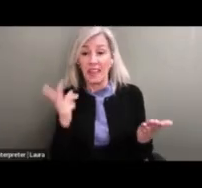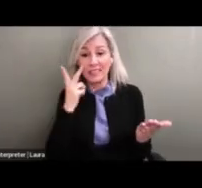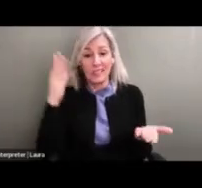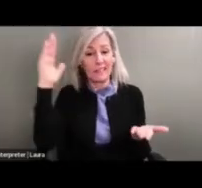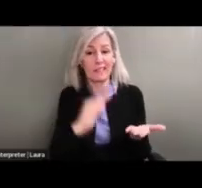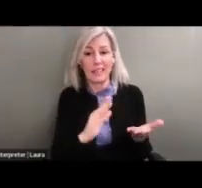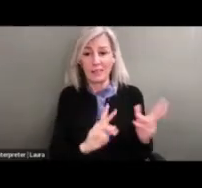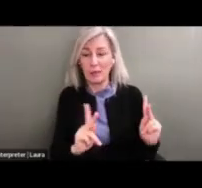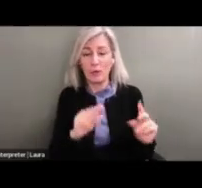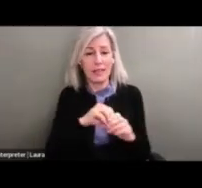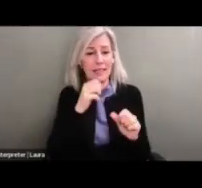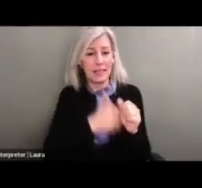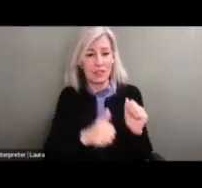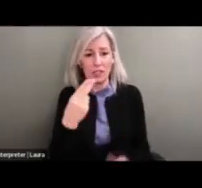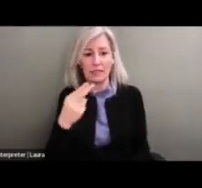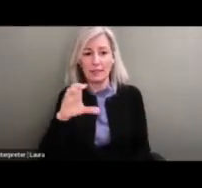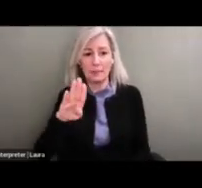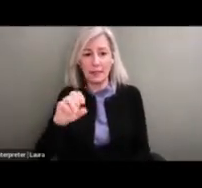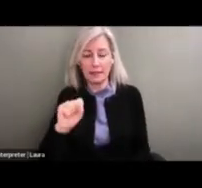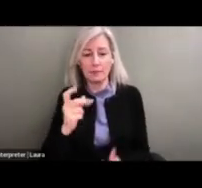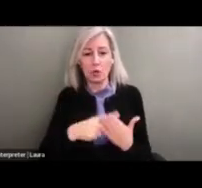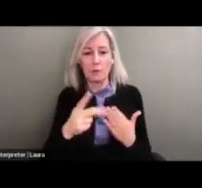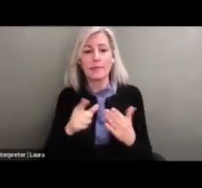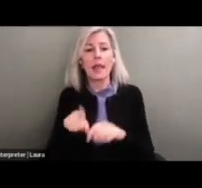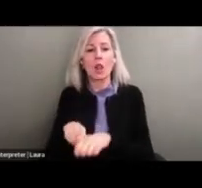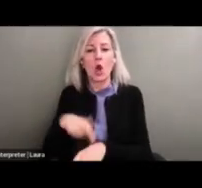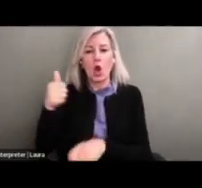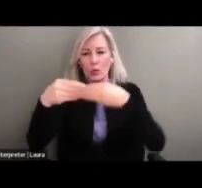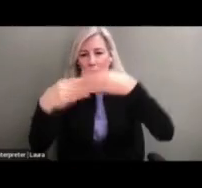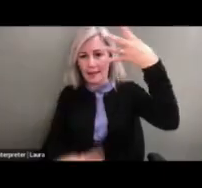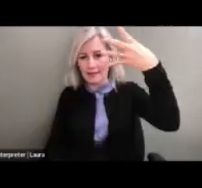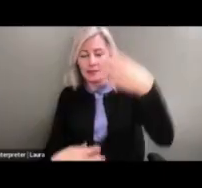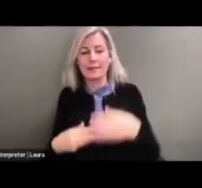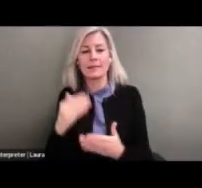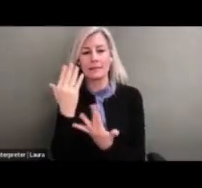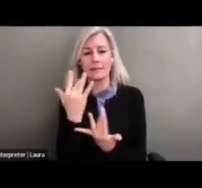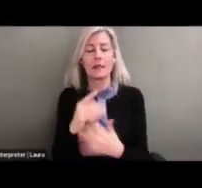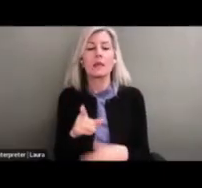and older adults that use these Home and Community-Based Services programs.